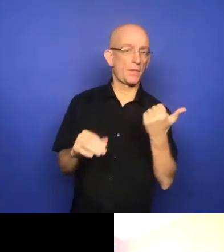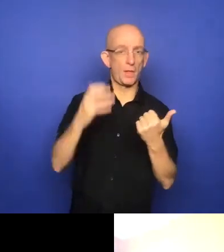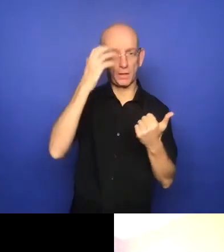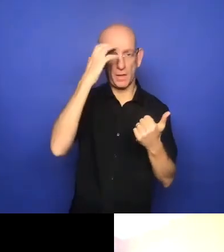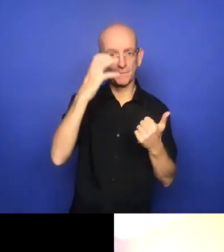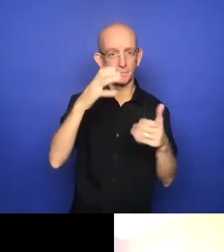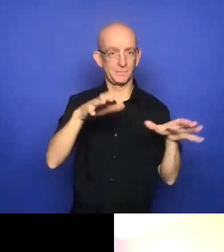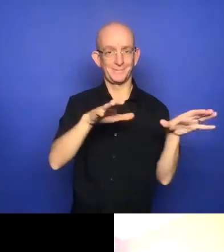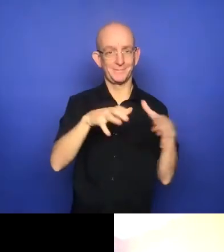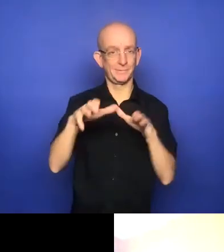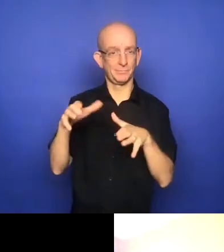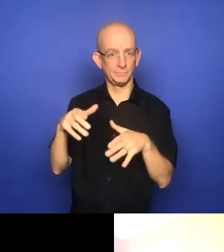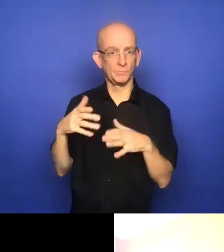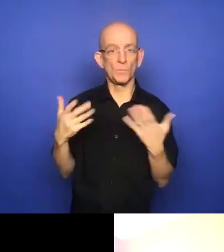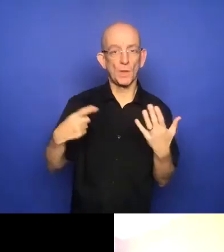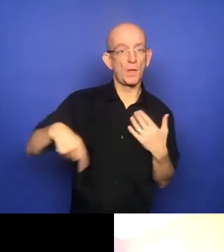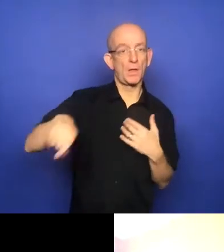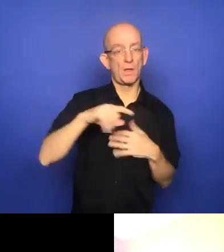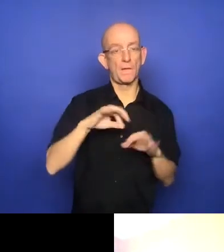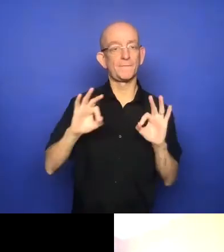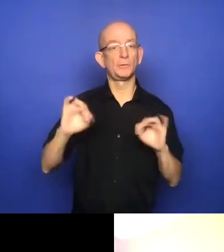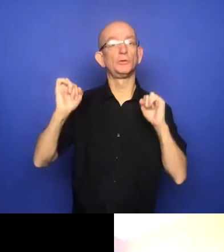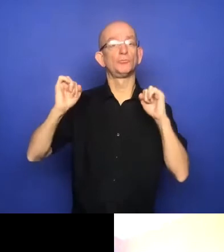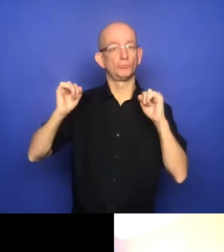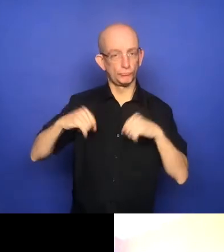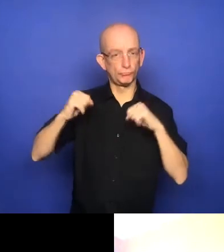what we have agreed electively is that we